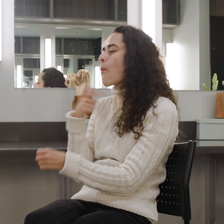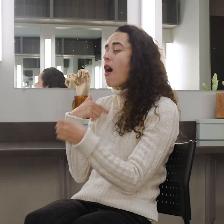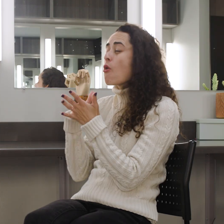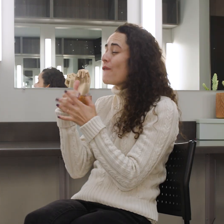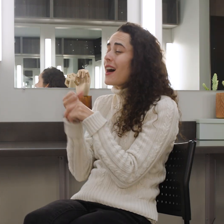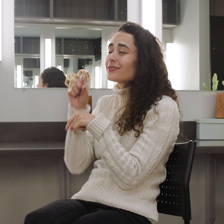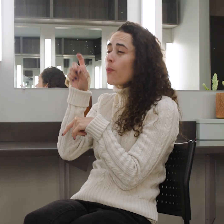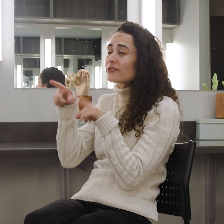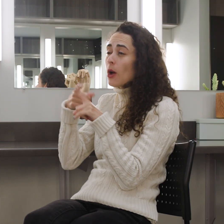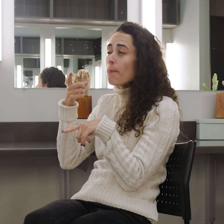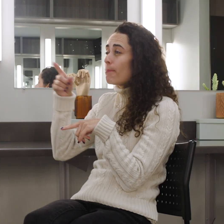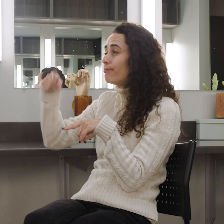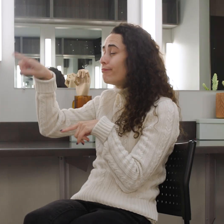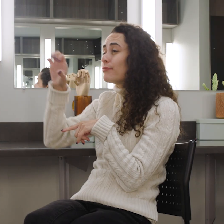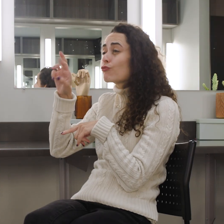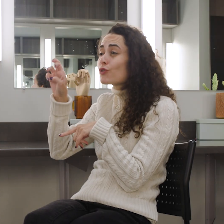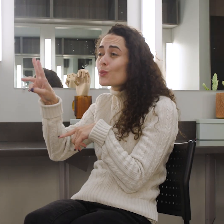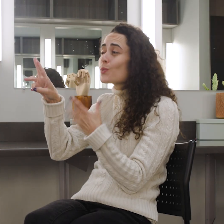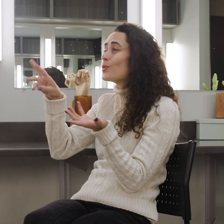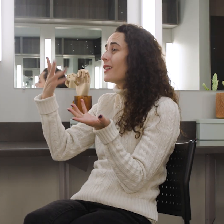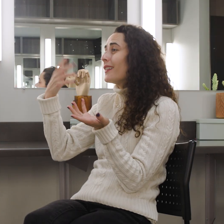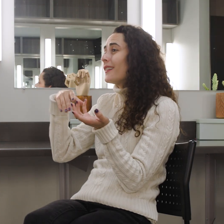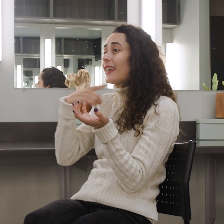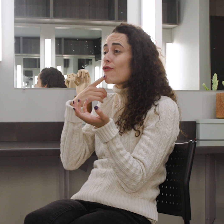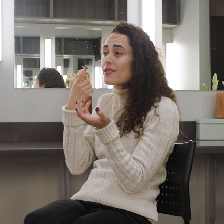The hearing actors and the crew will often ask really common